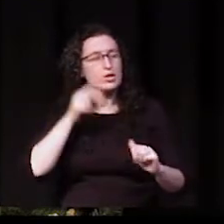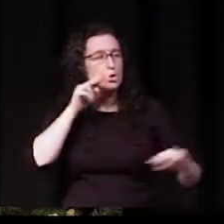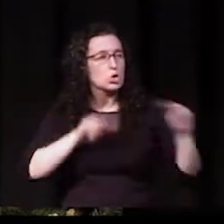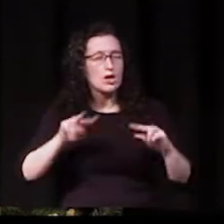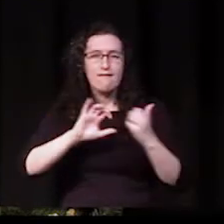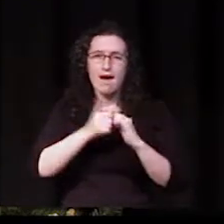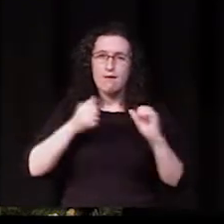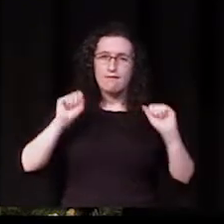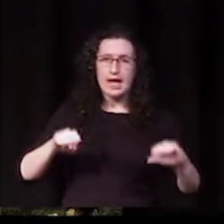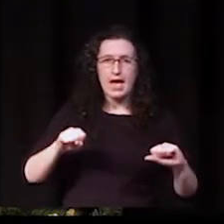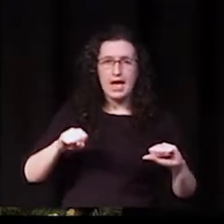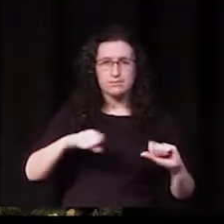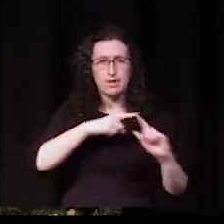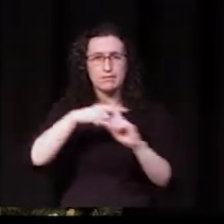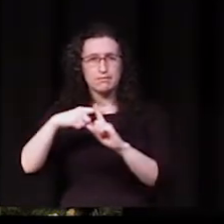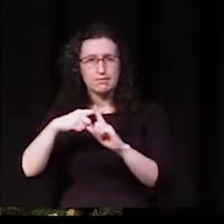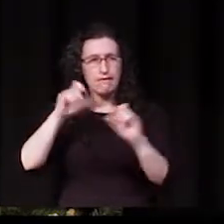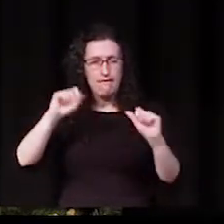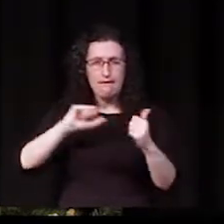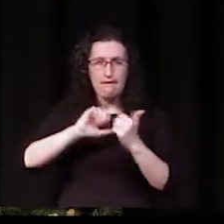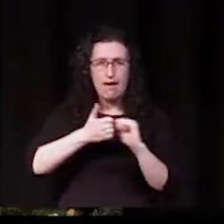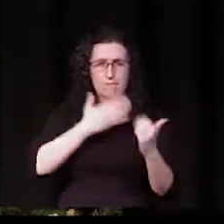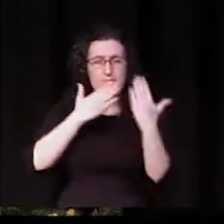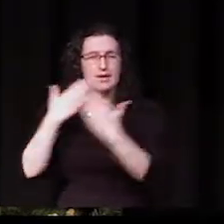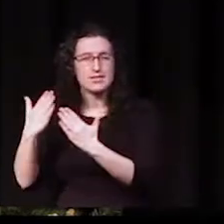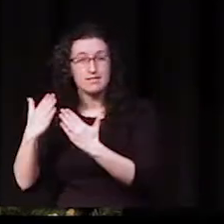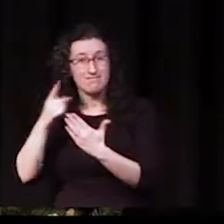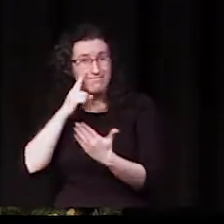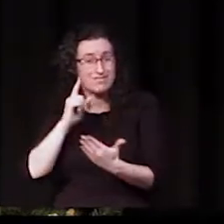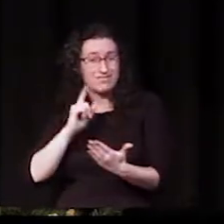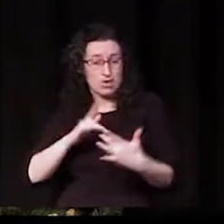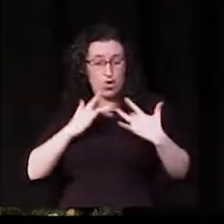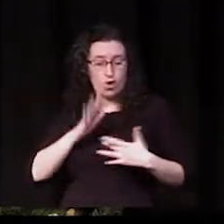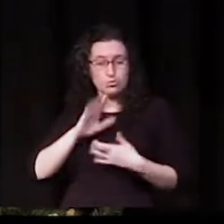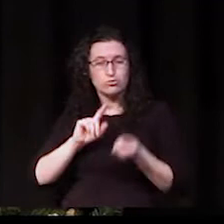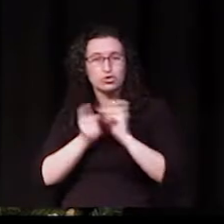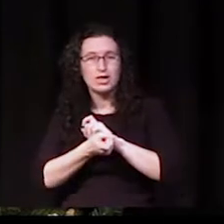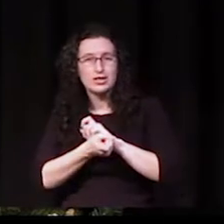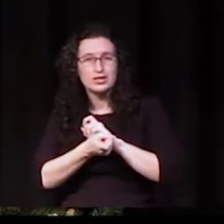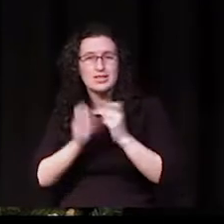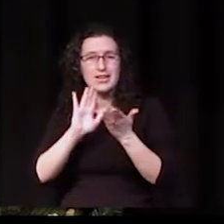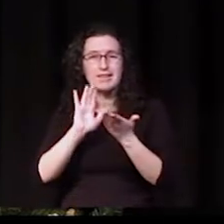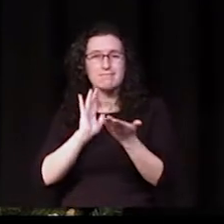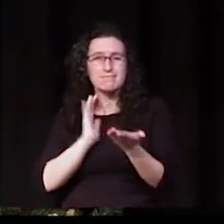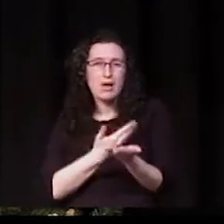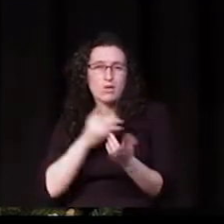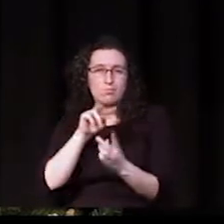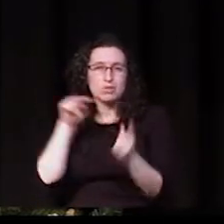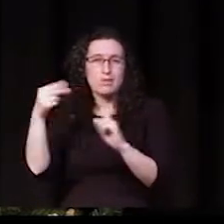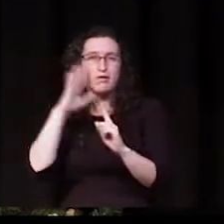I believe it will change our heart, and it will change the way we see the world, it will change the way we experience our world